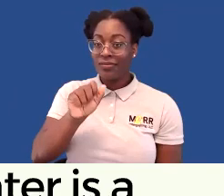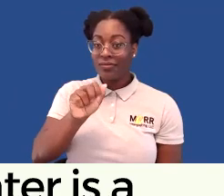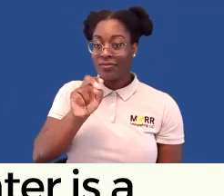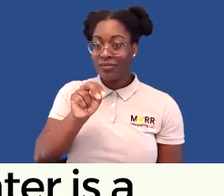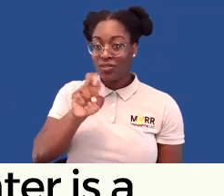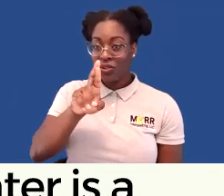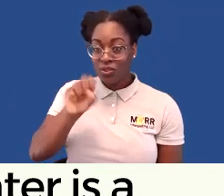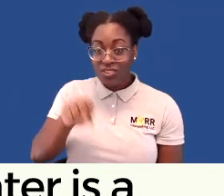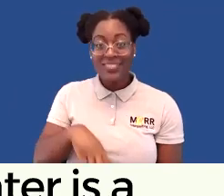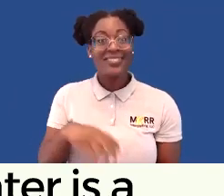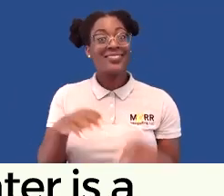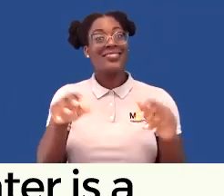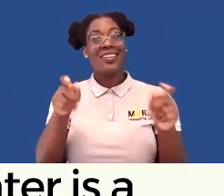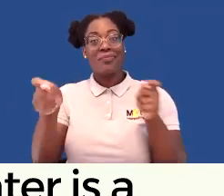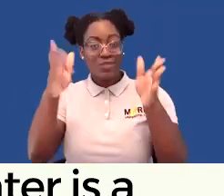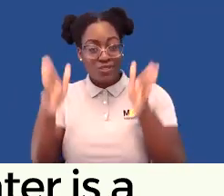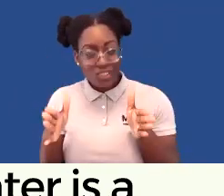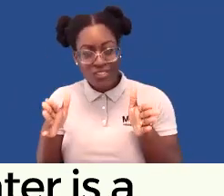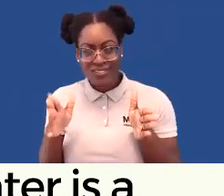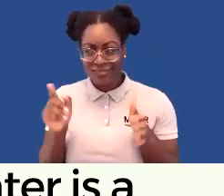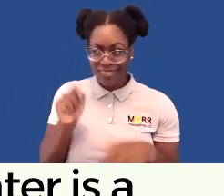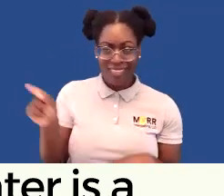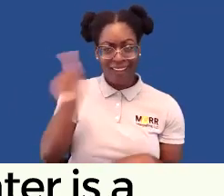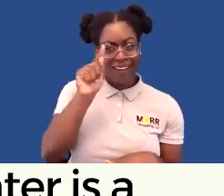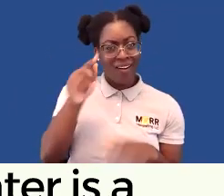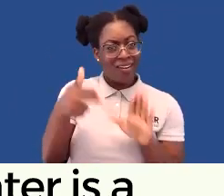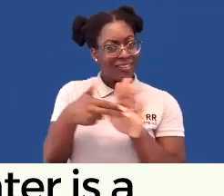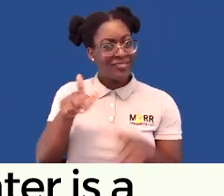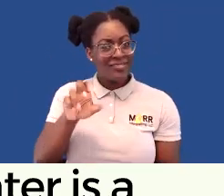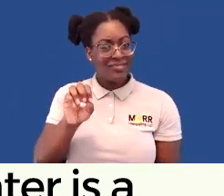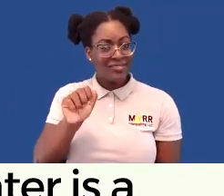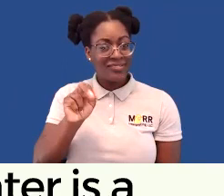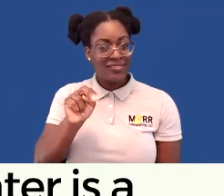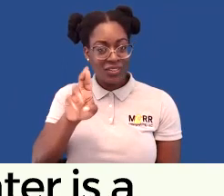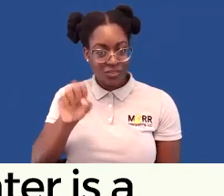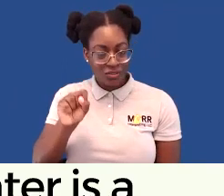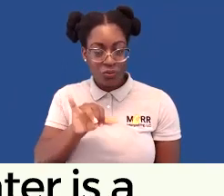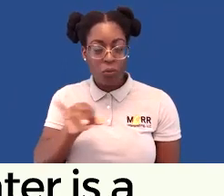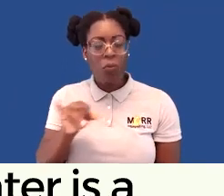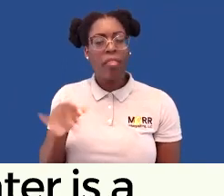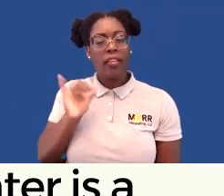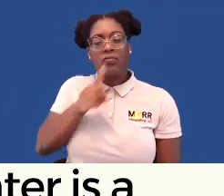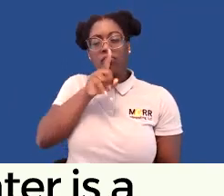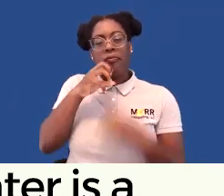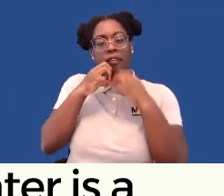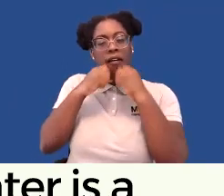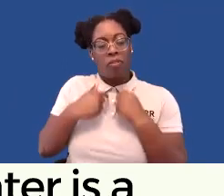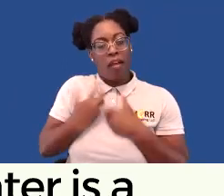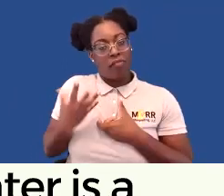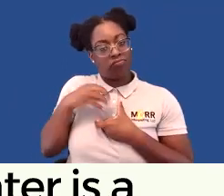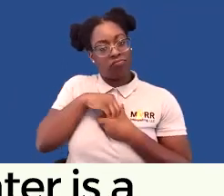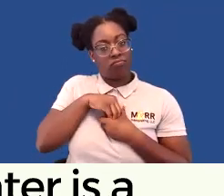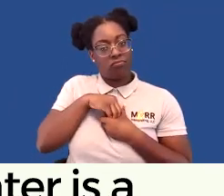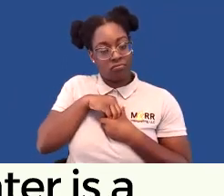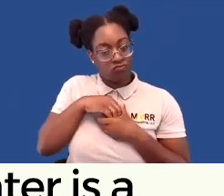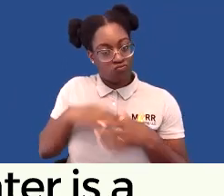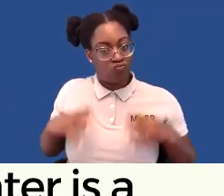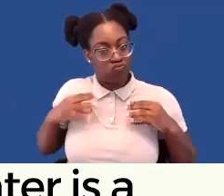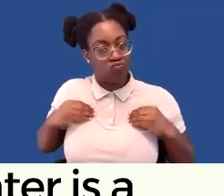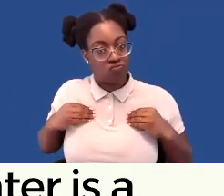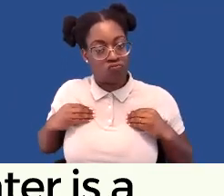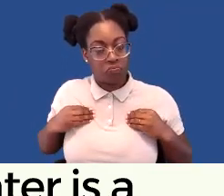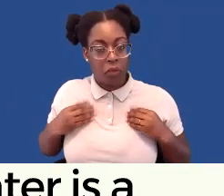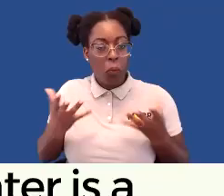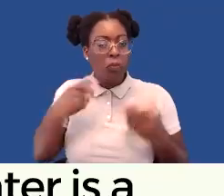And I think that that's a value that I embrace and something to think about in your own context and locale.